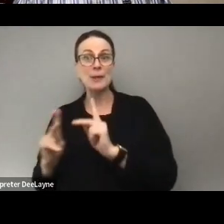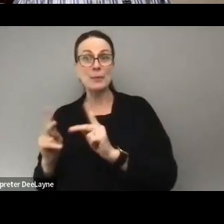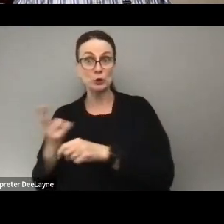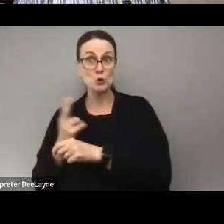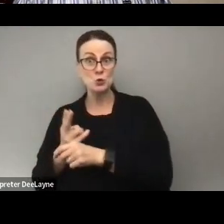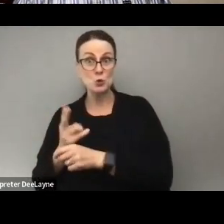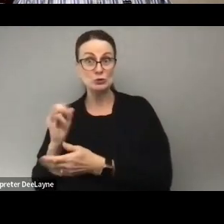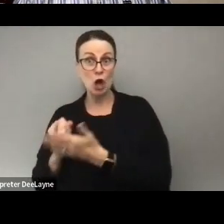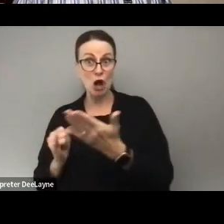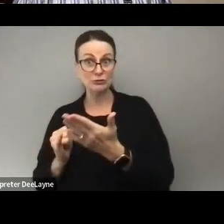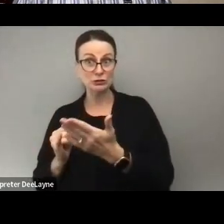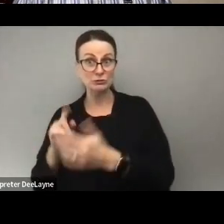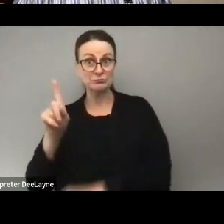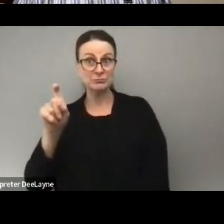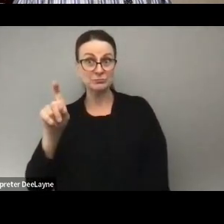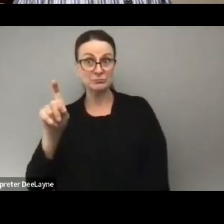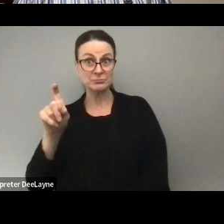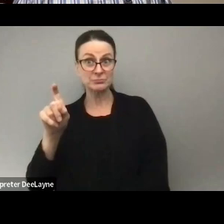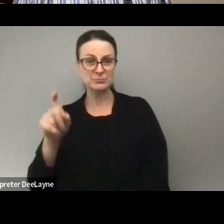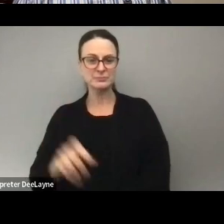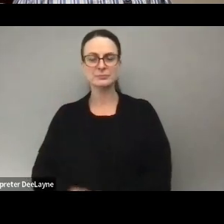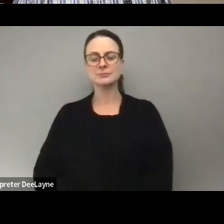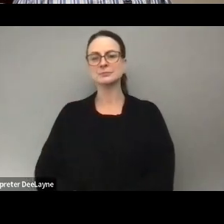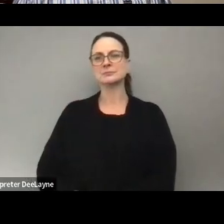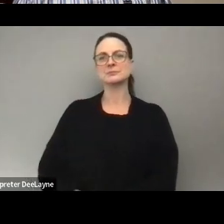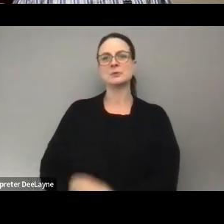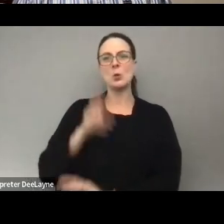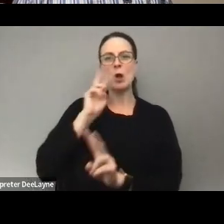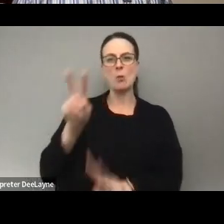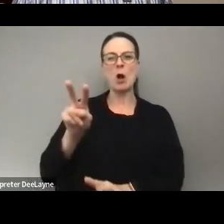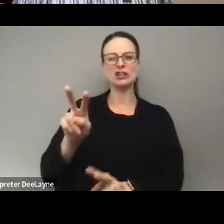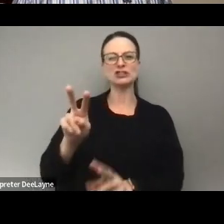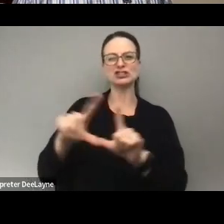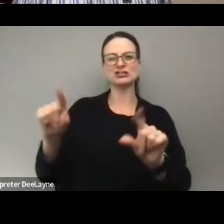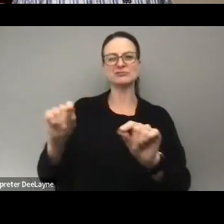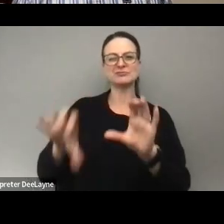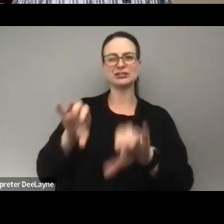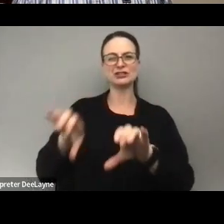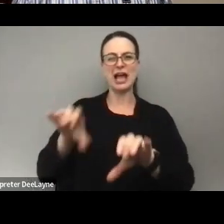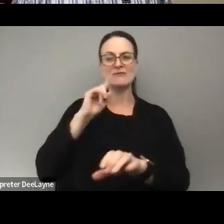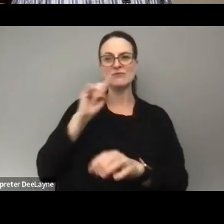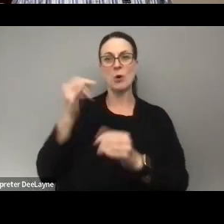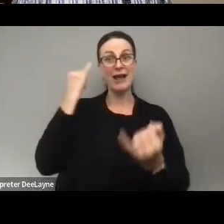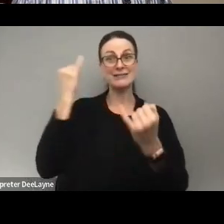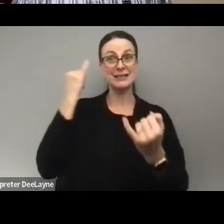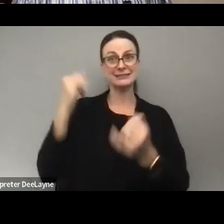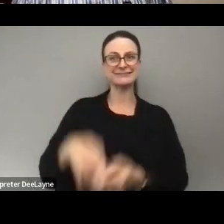when you represent your material? And we're gonna watch the chat for you